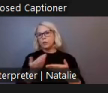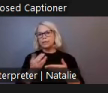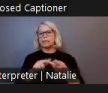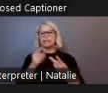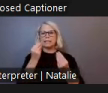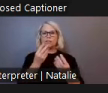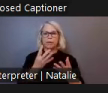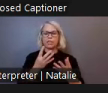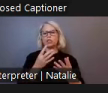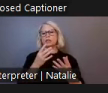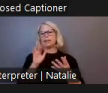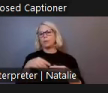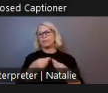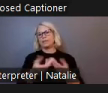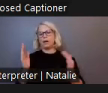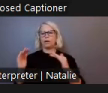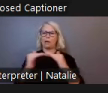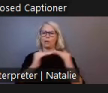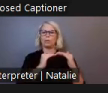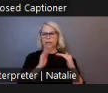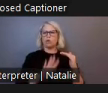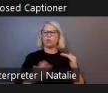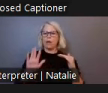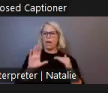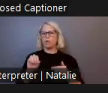was distributed throughout the county.